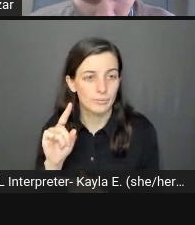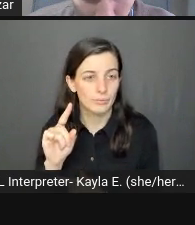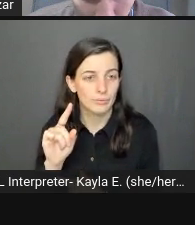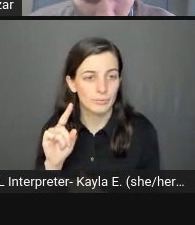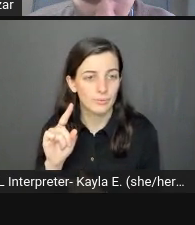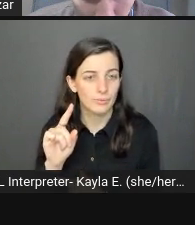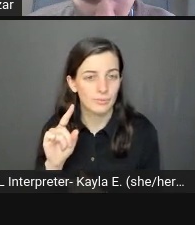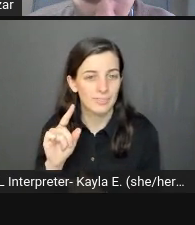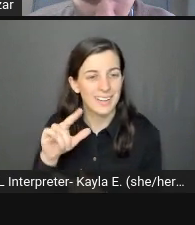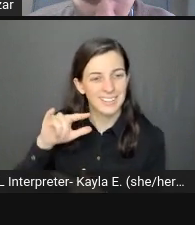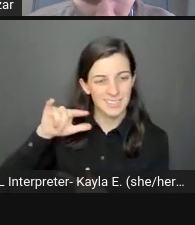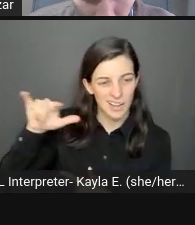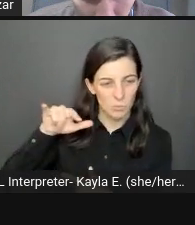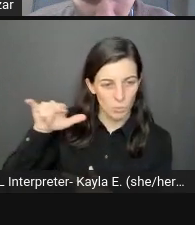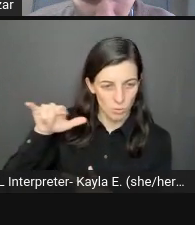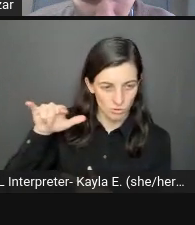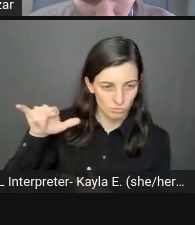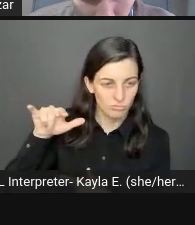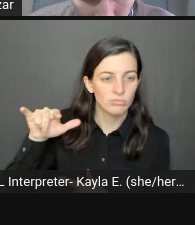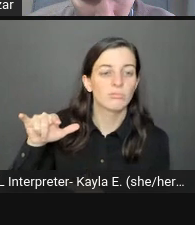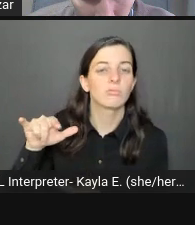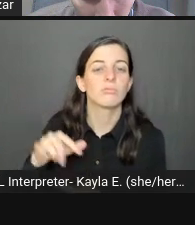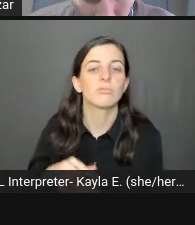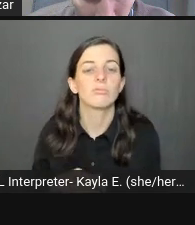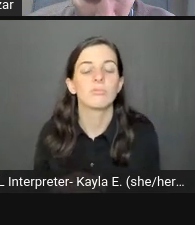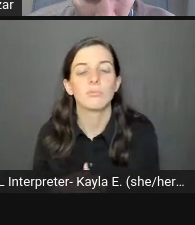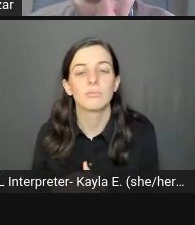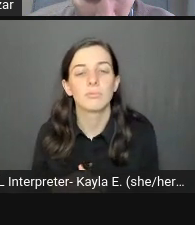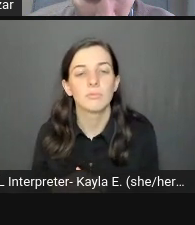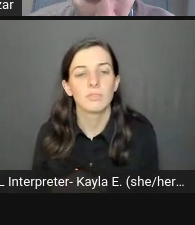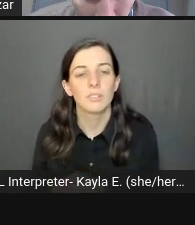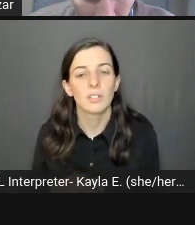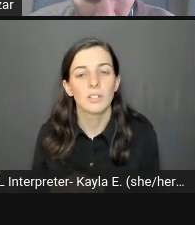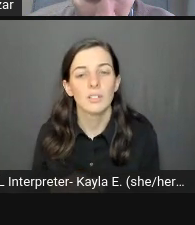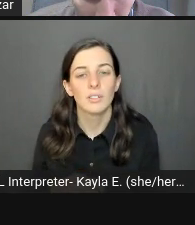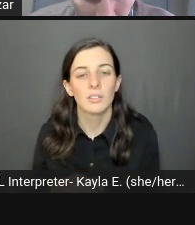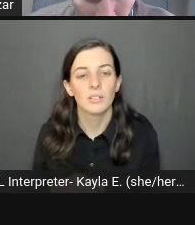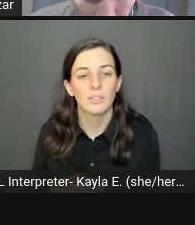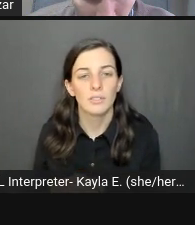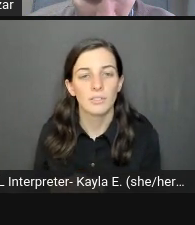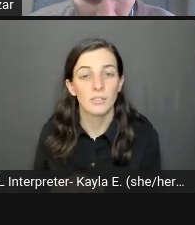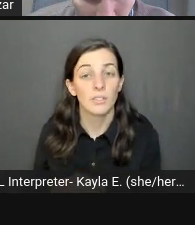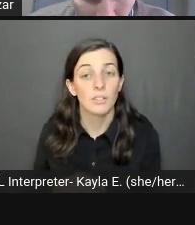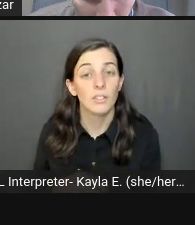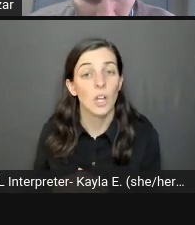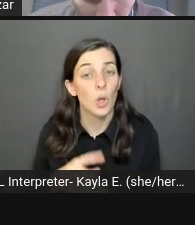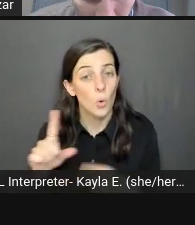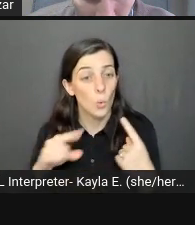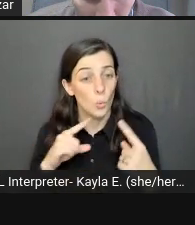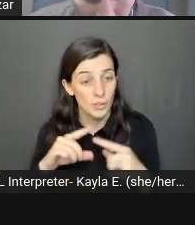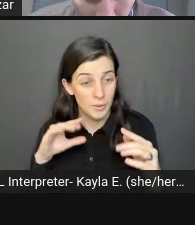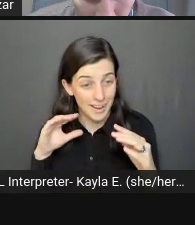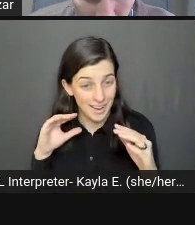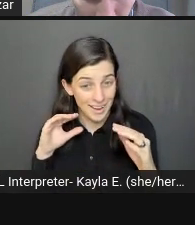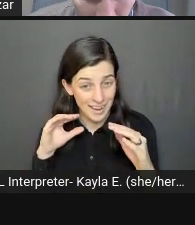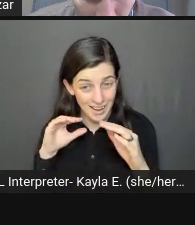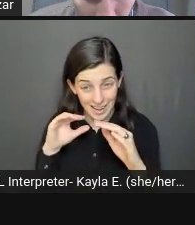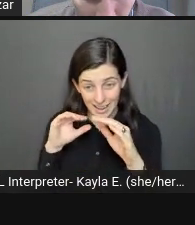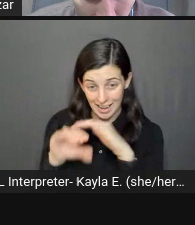which of course, once you access, you can book your flight,